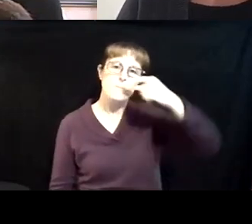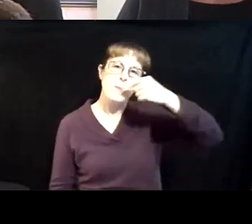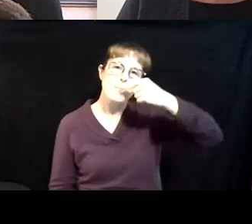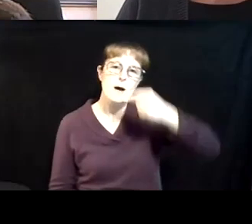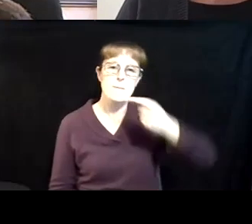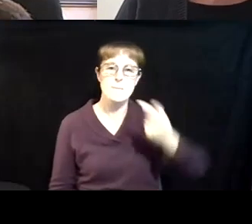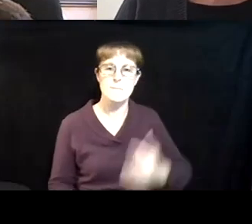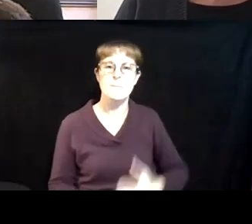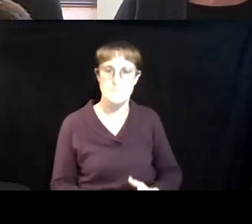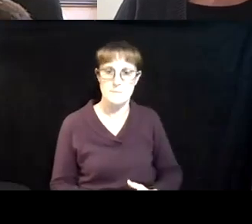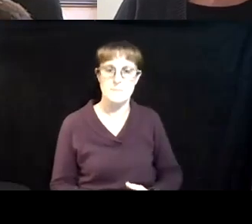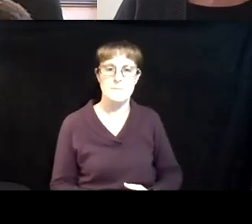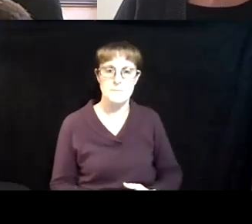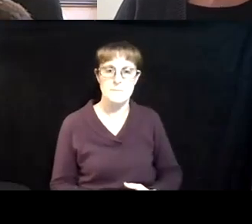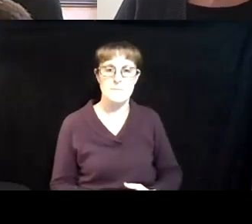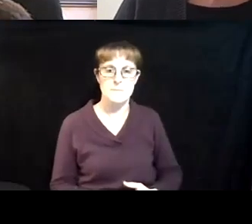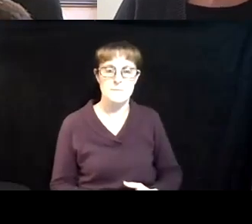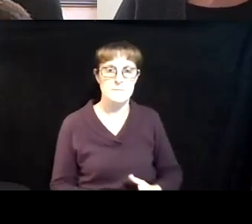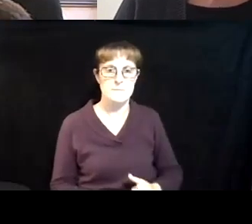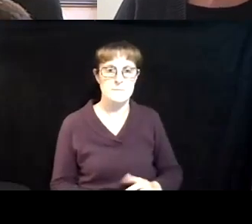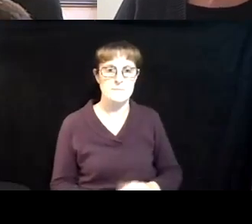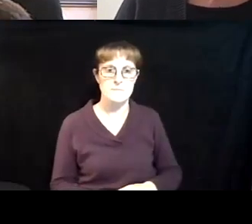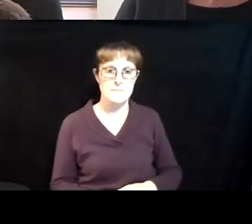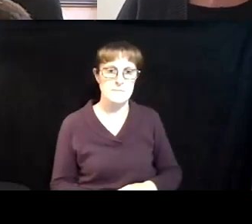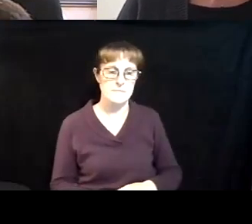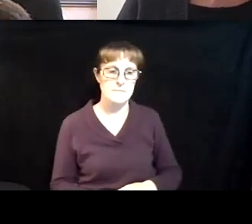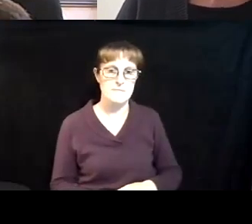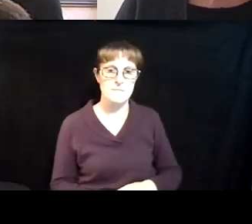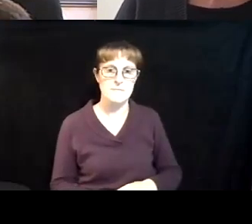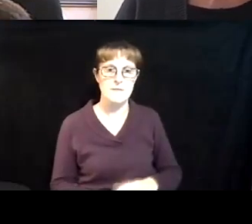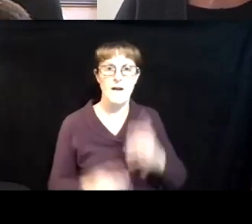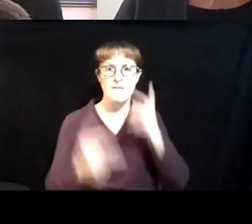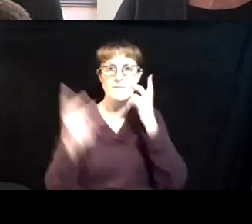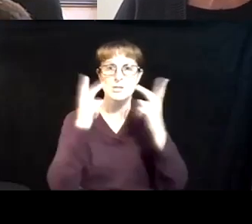this visual screening helmet that where you are in the dark